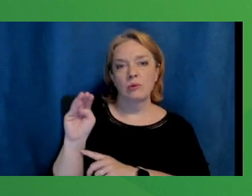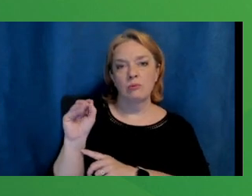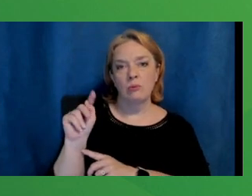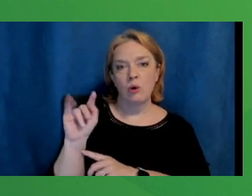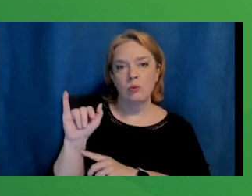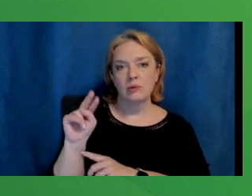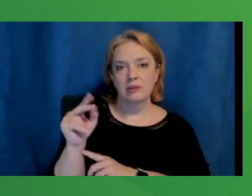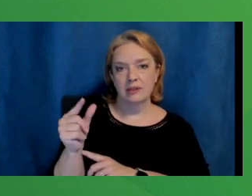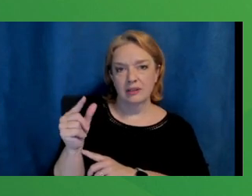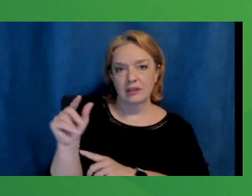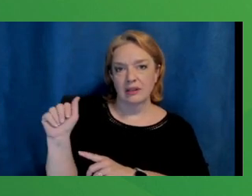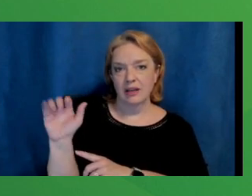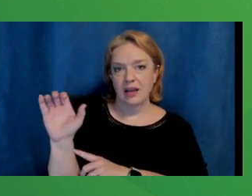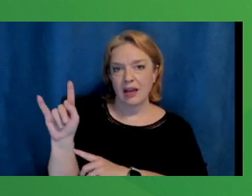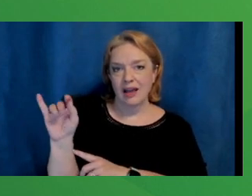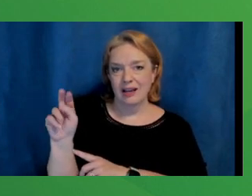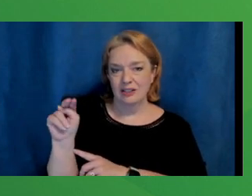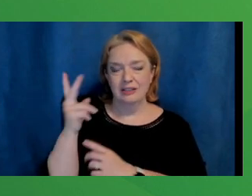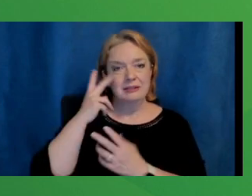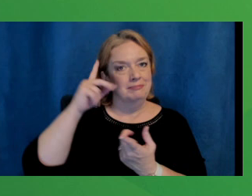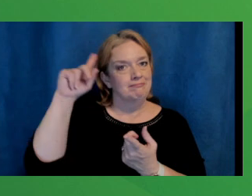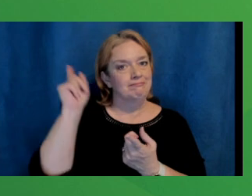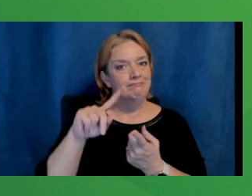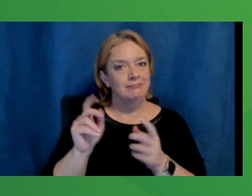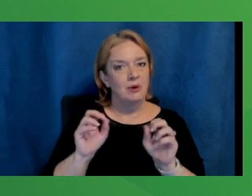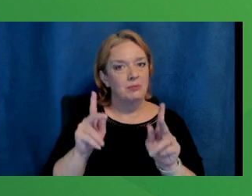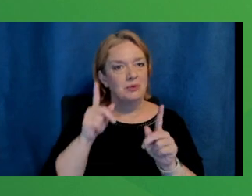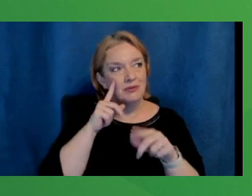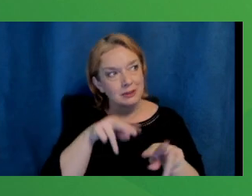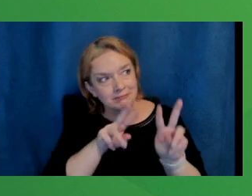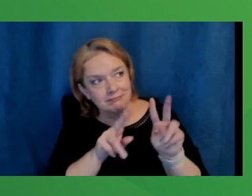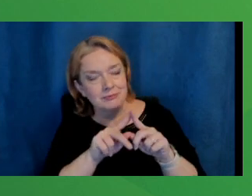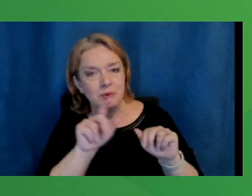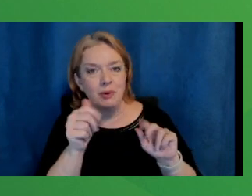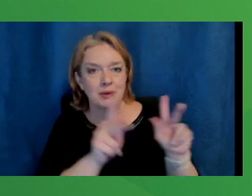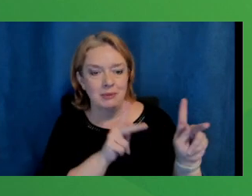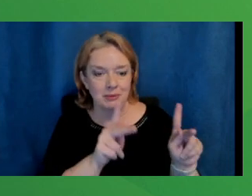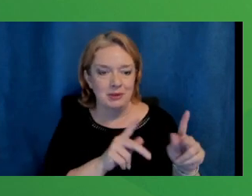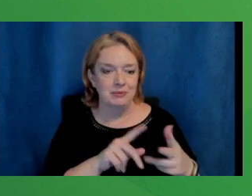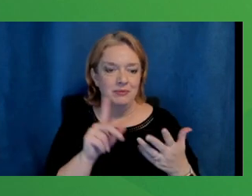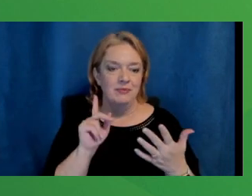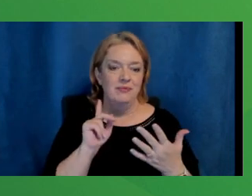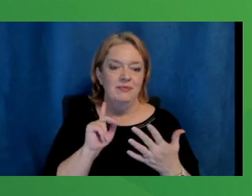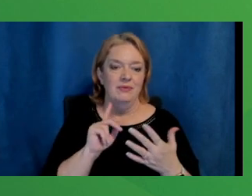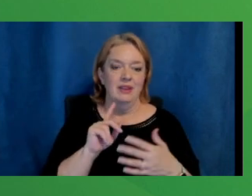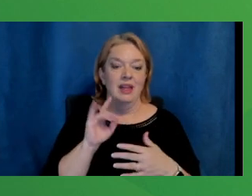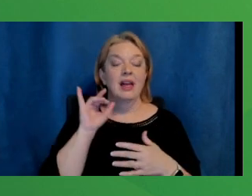as Ms. Briscoe said, after the poem was read by Andrea Neighbors, introducing us to one of the